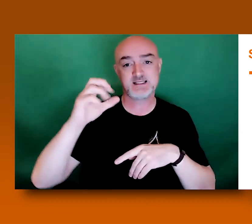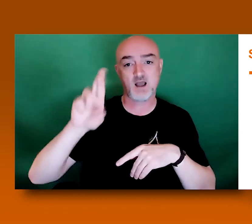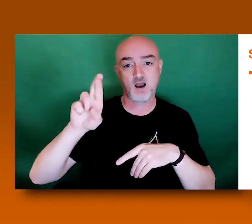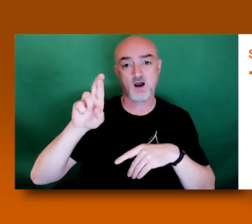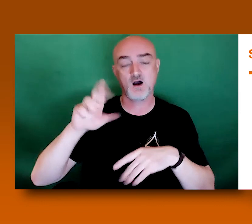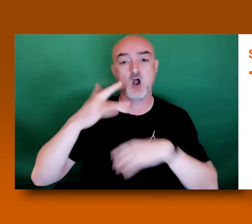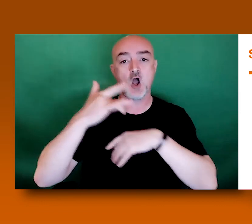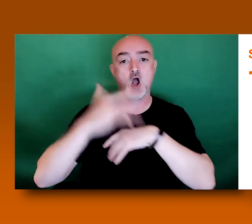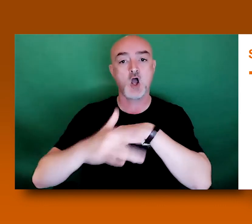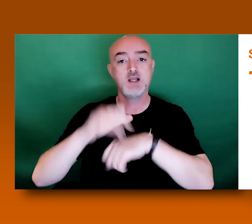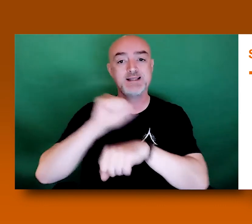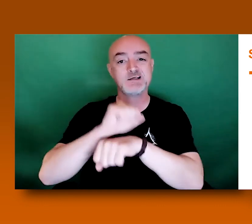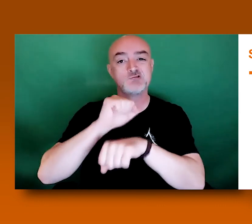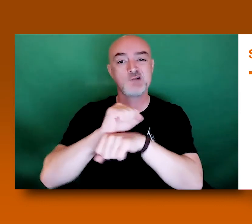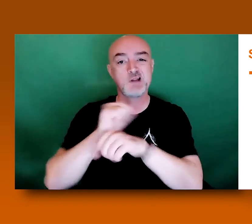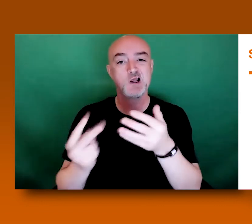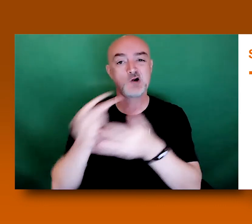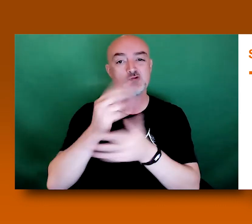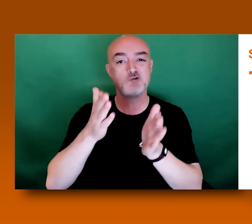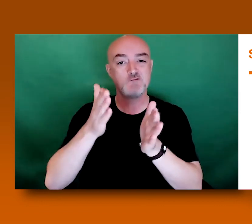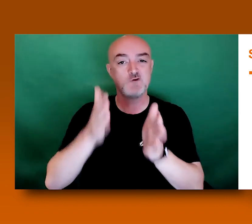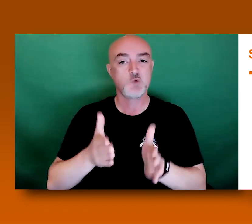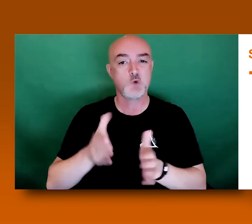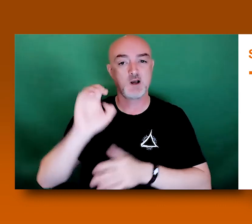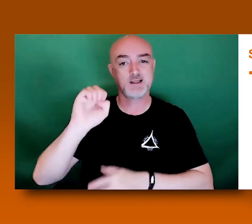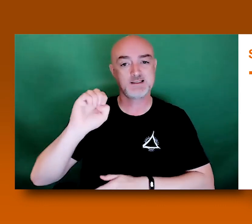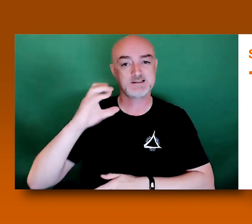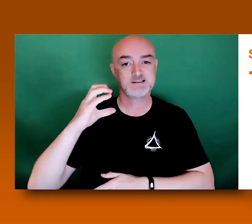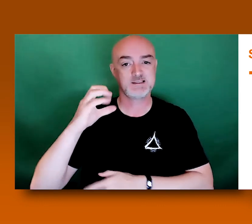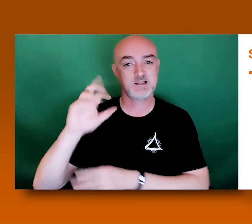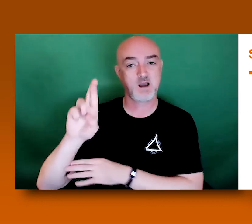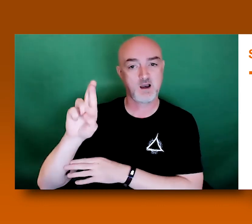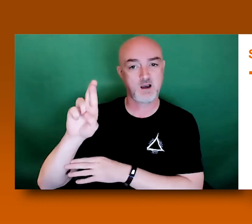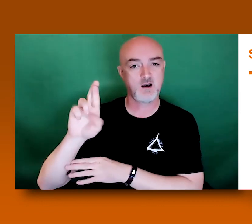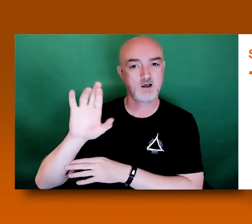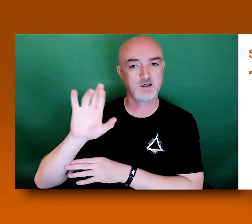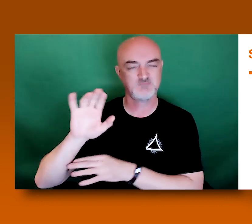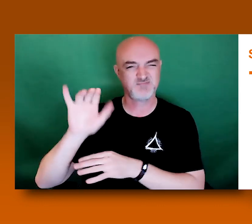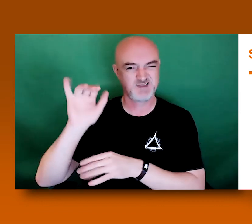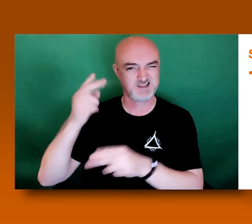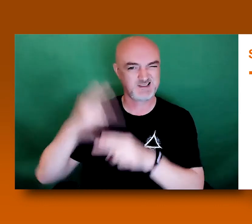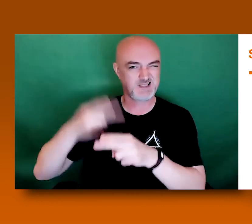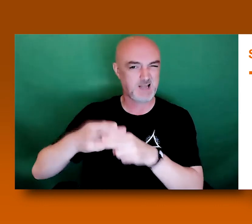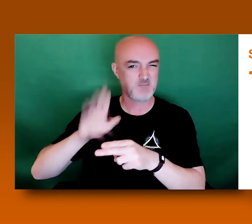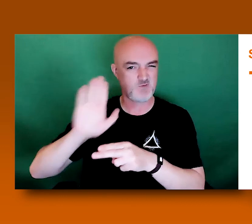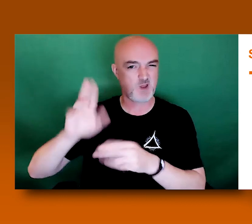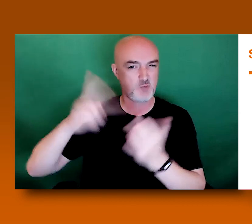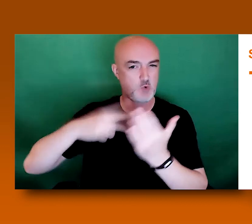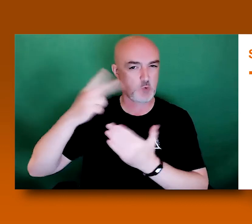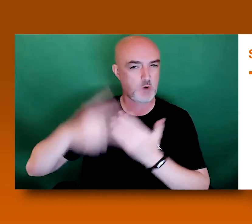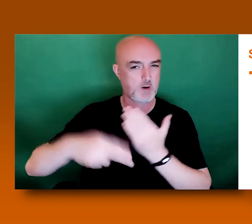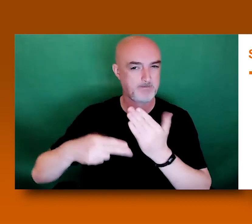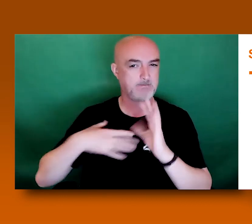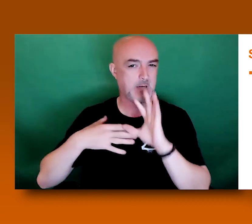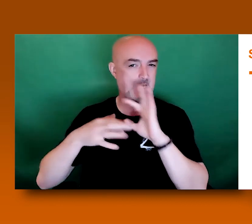And so, here you can see a link to the ECR, the Early Career Reviewer Program.